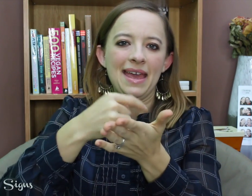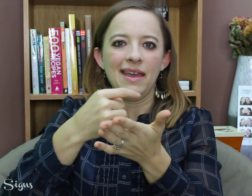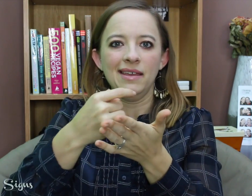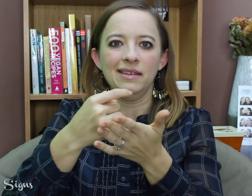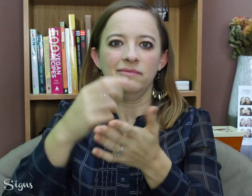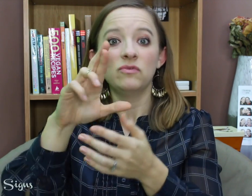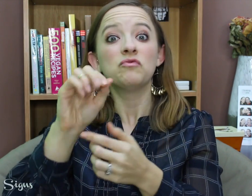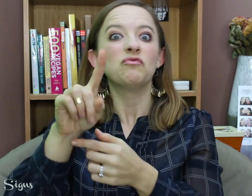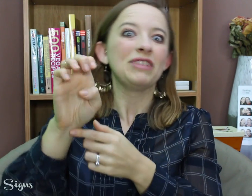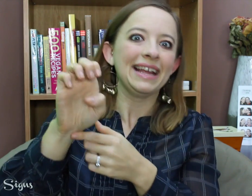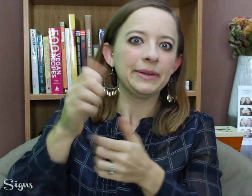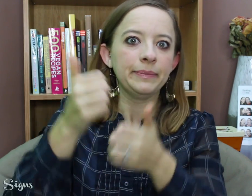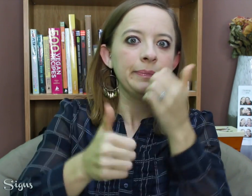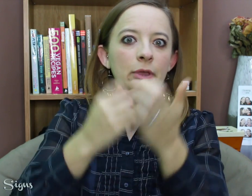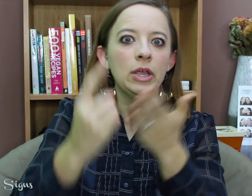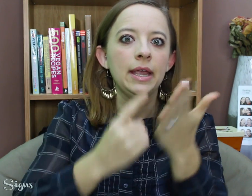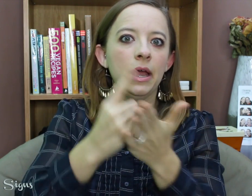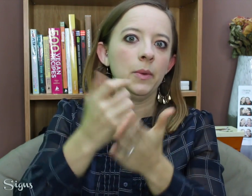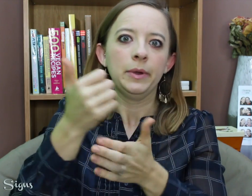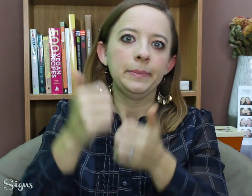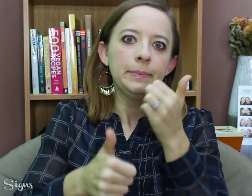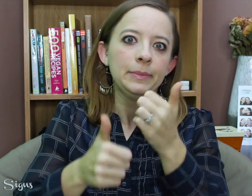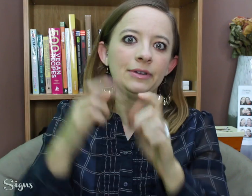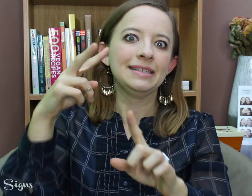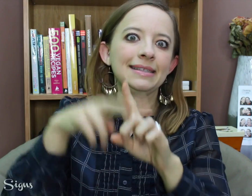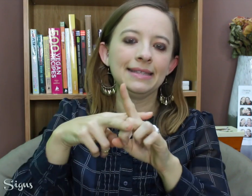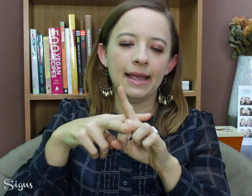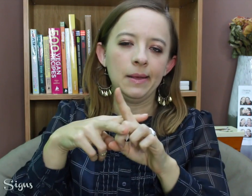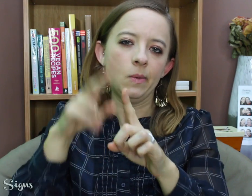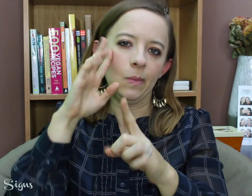then your pay rate, your per hour,